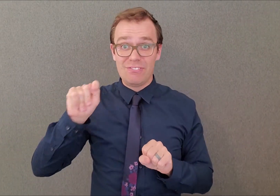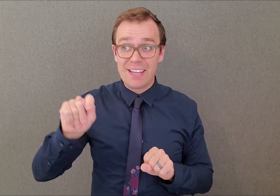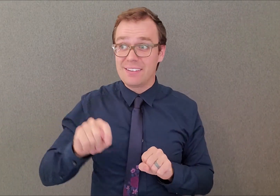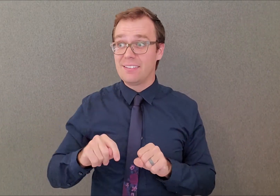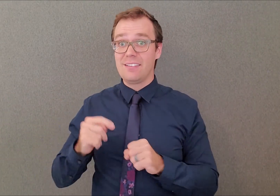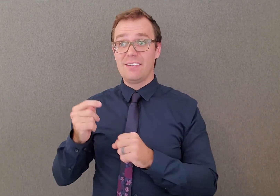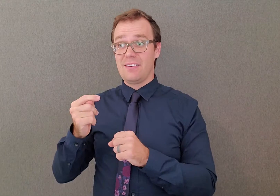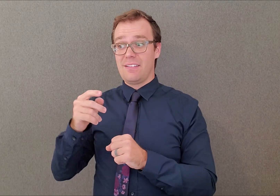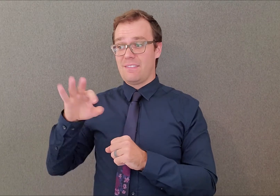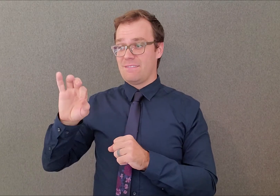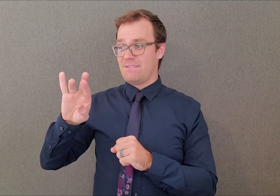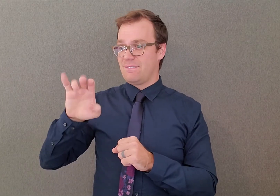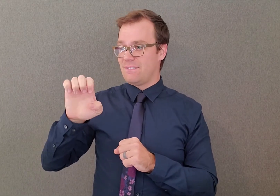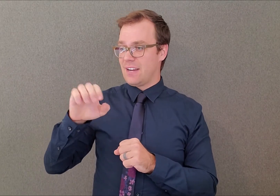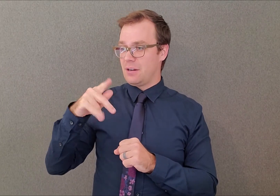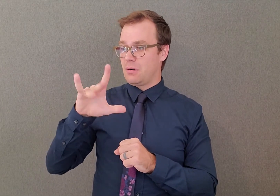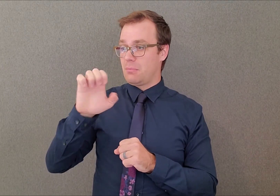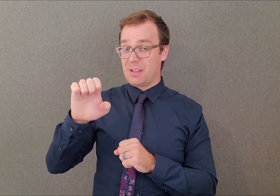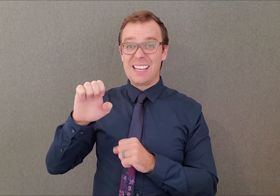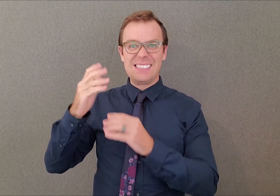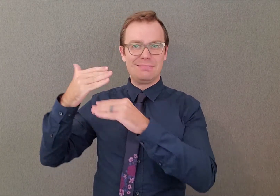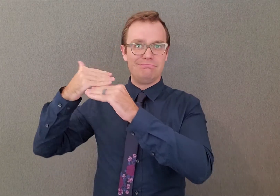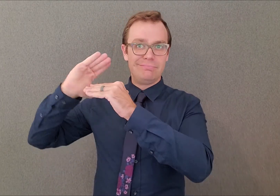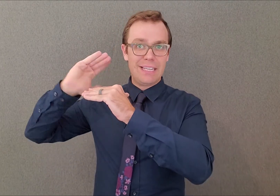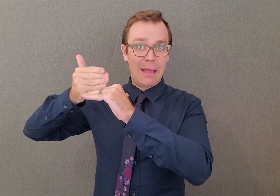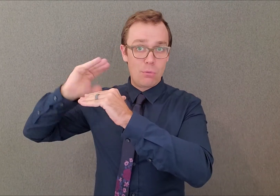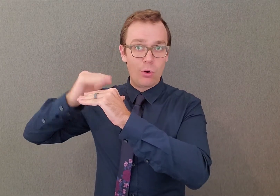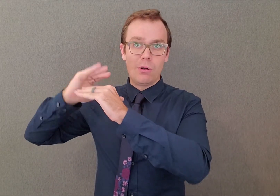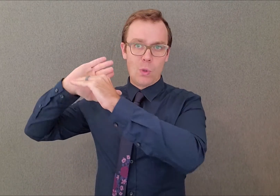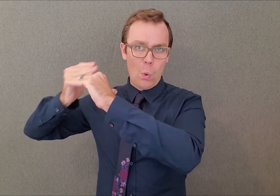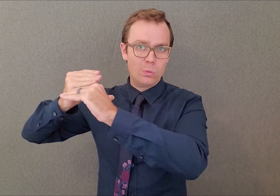and as many interior doors as possible.